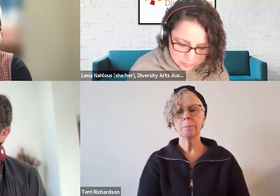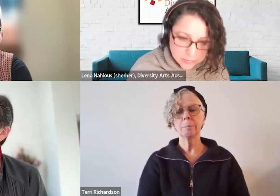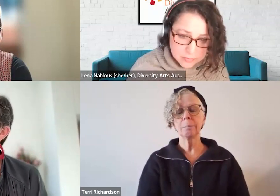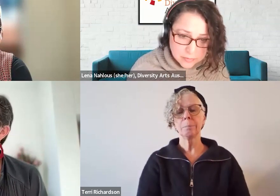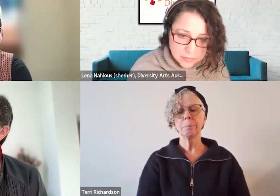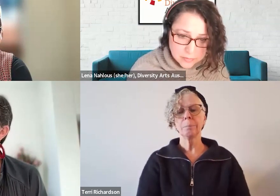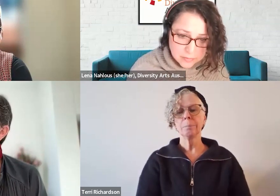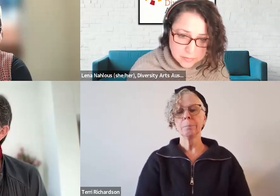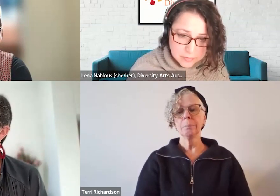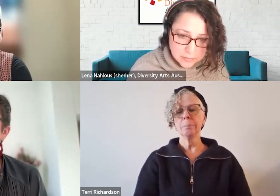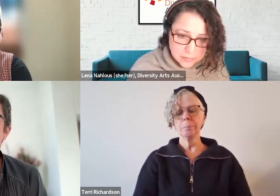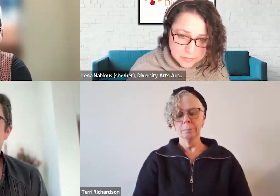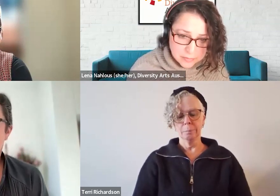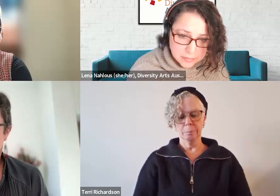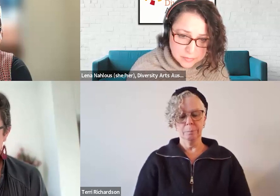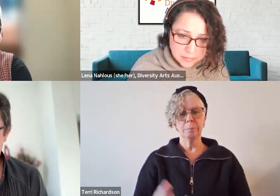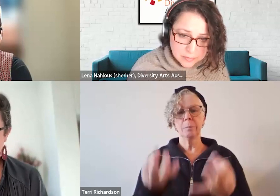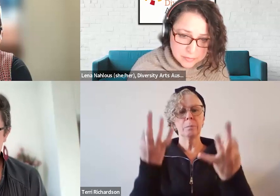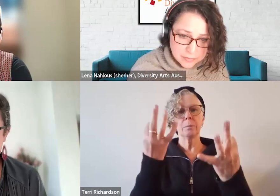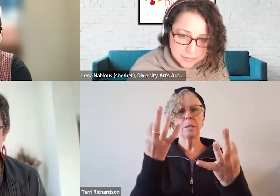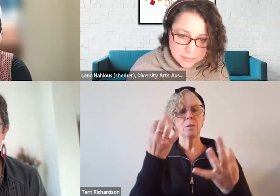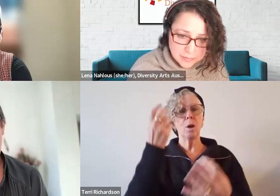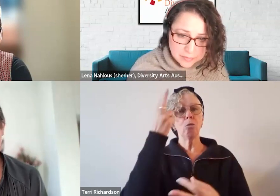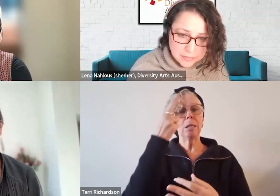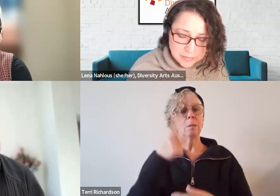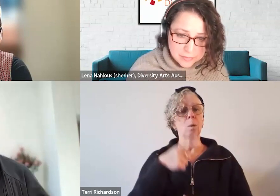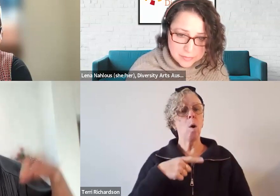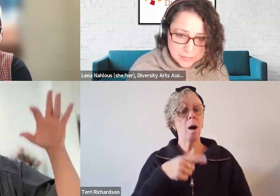so there's no reason why we can't be doing those things that